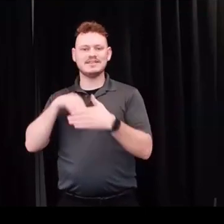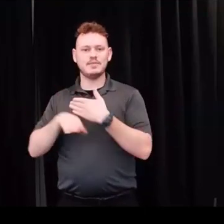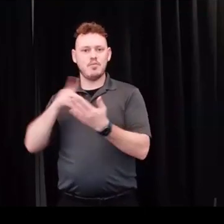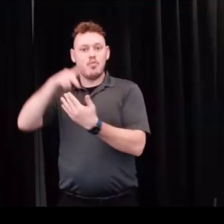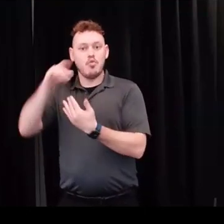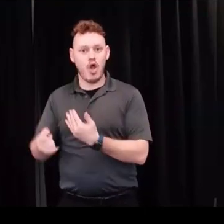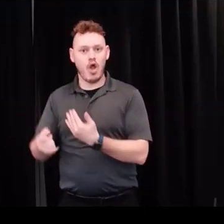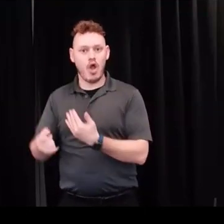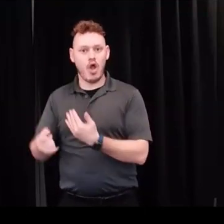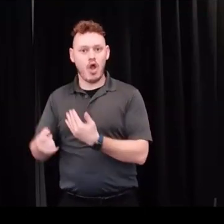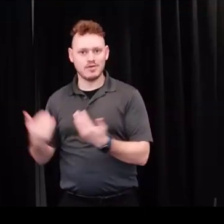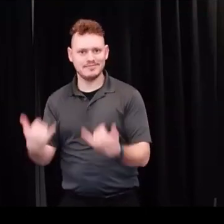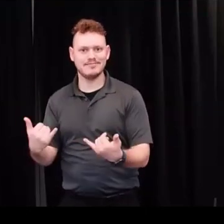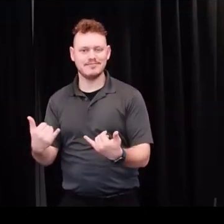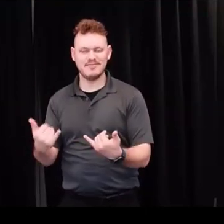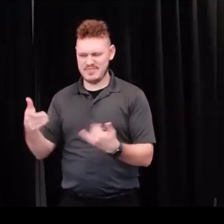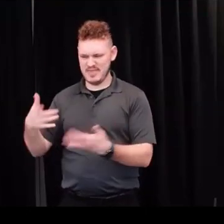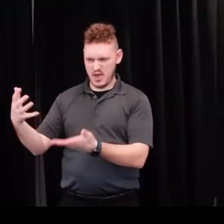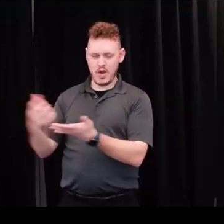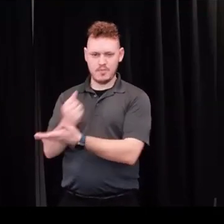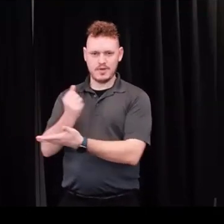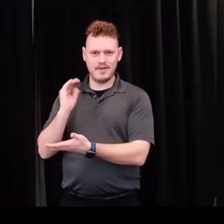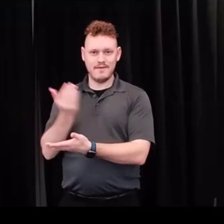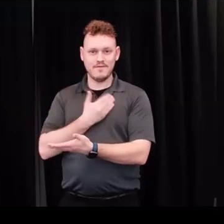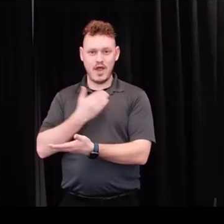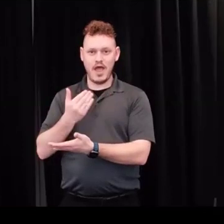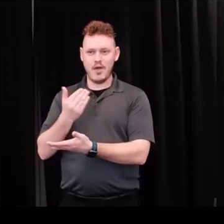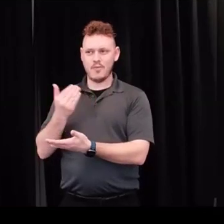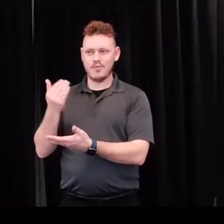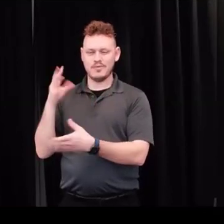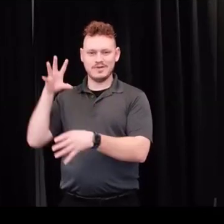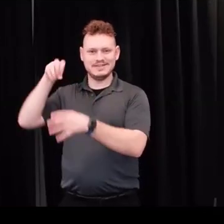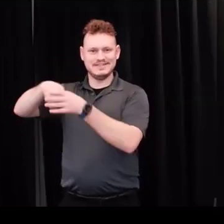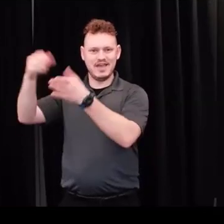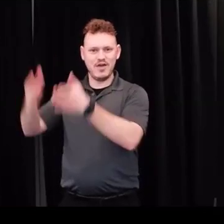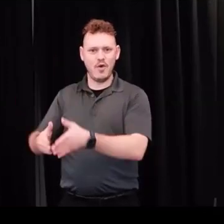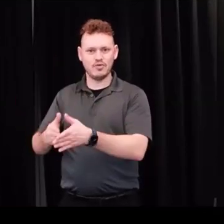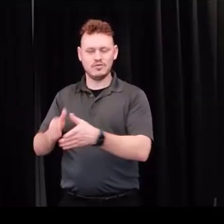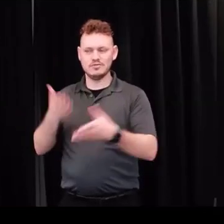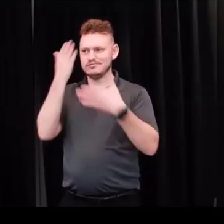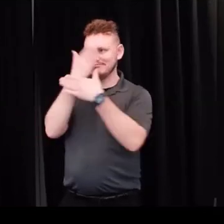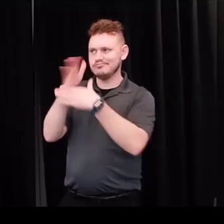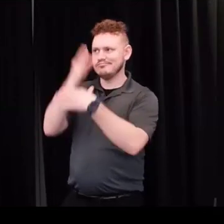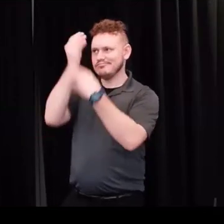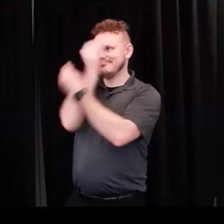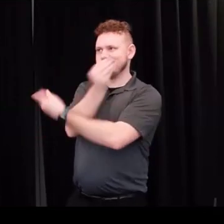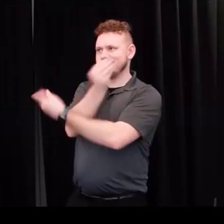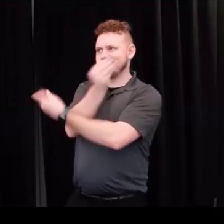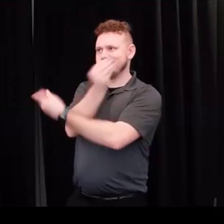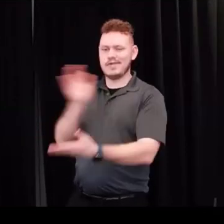That is an opportunity for our stakeholders to come and share their experiences in a variety of